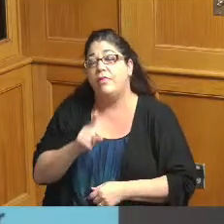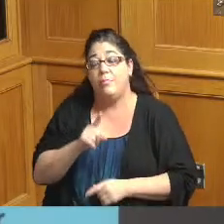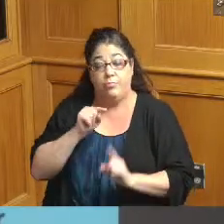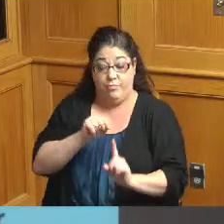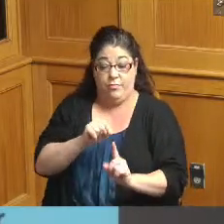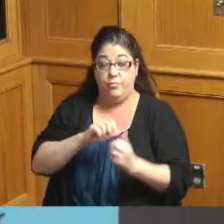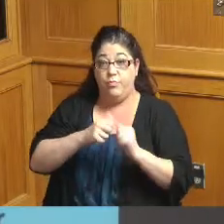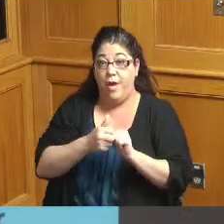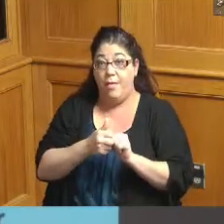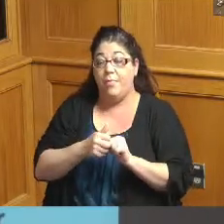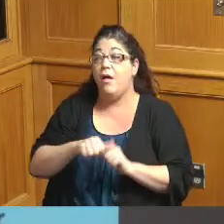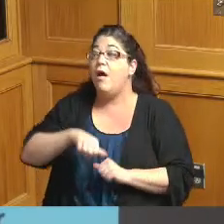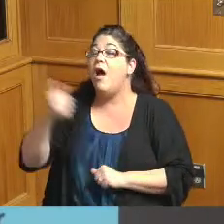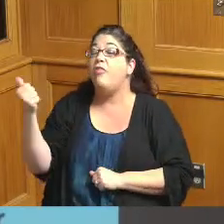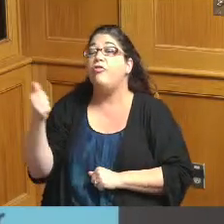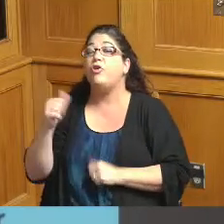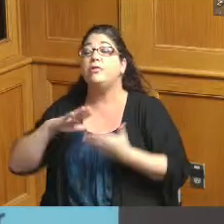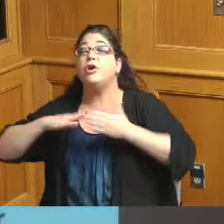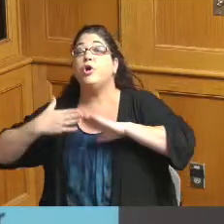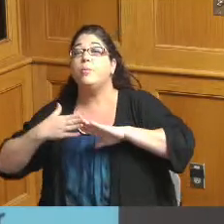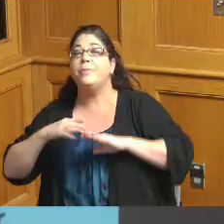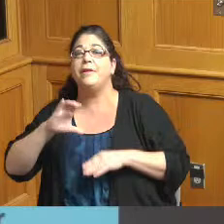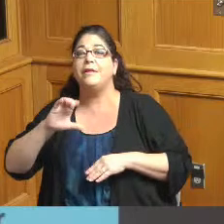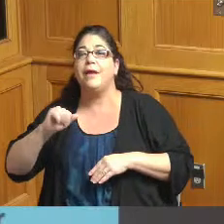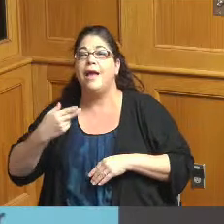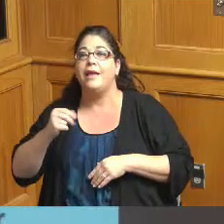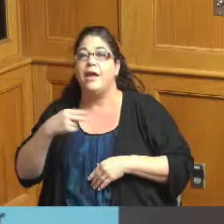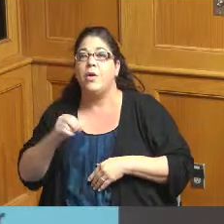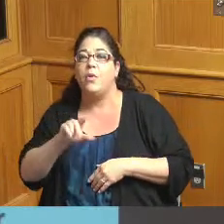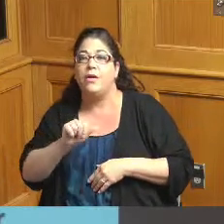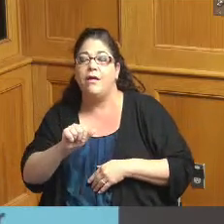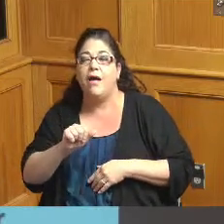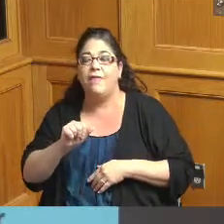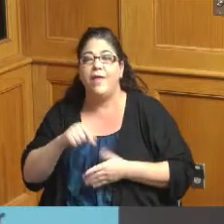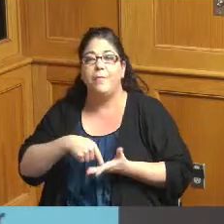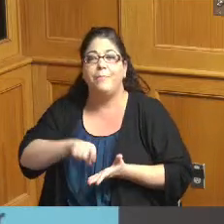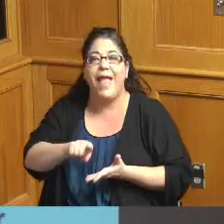urban districts for instance Cuyahoga is playing paying their juvenile correction officers 24